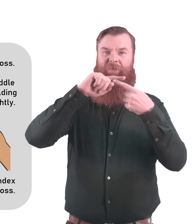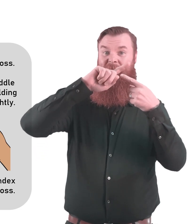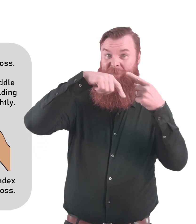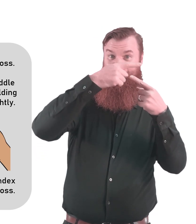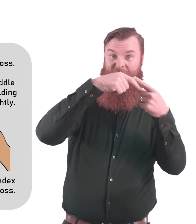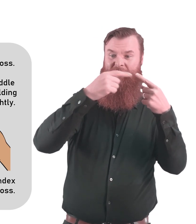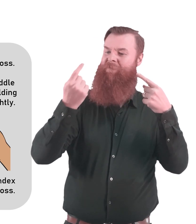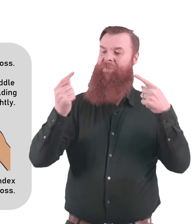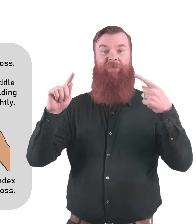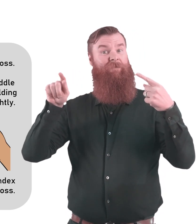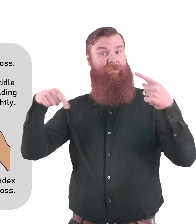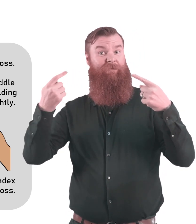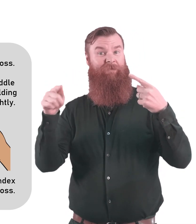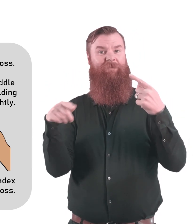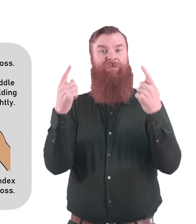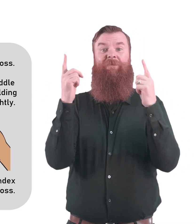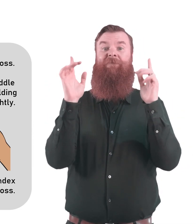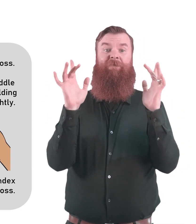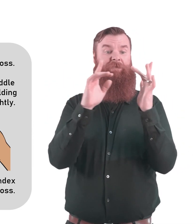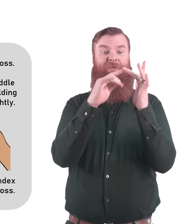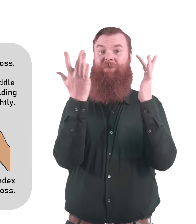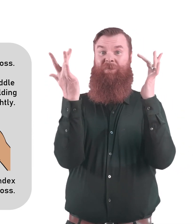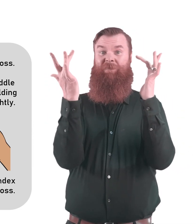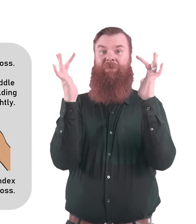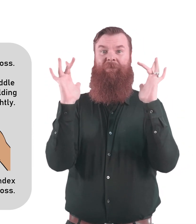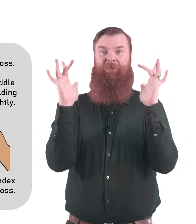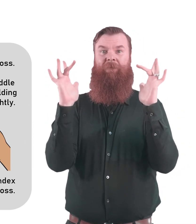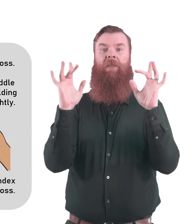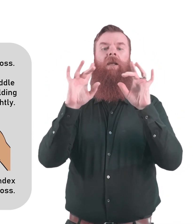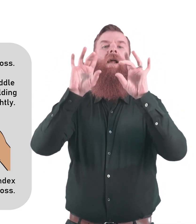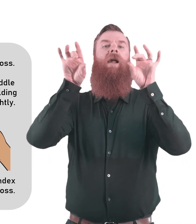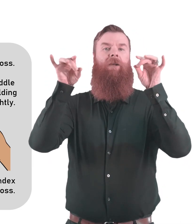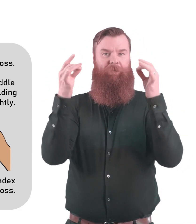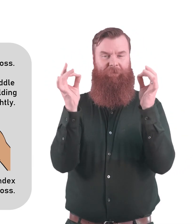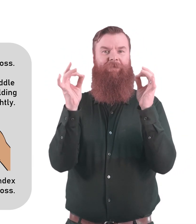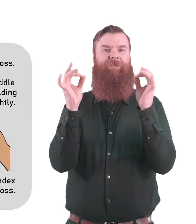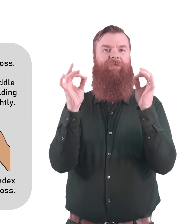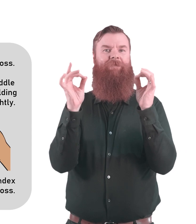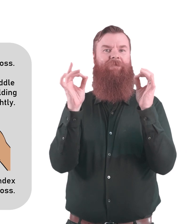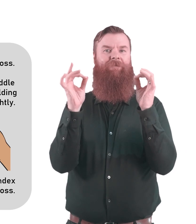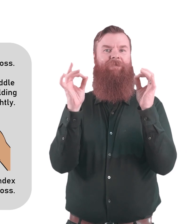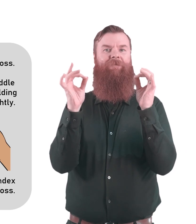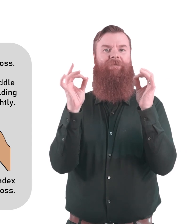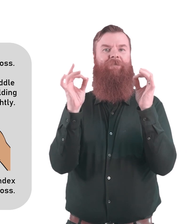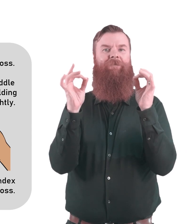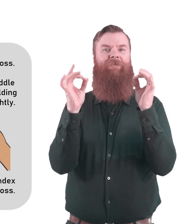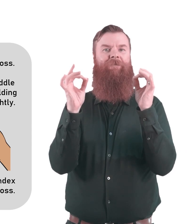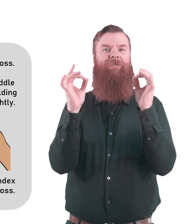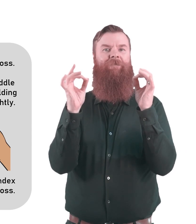Wind it around your middle finger on each hand until you are holding 2cm of floss tightly.